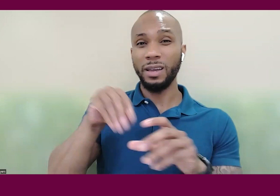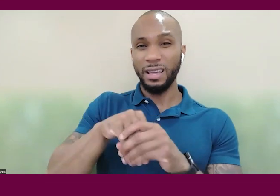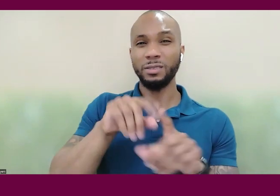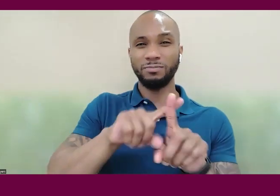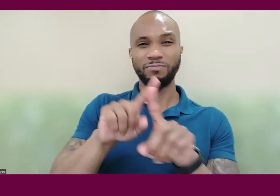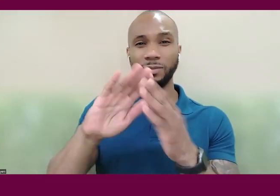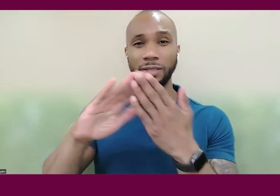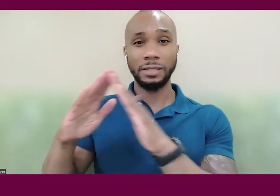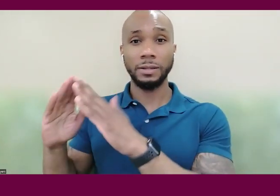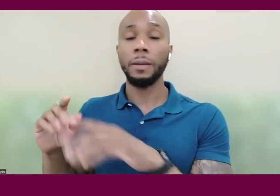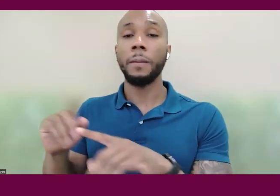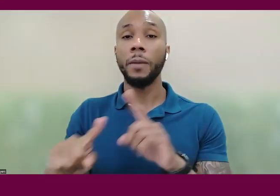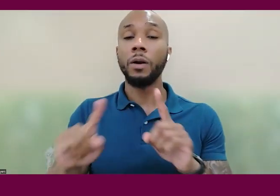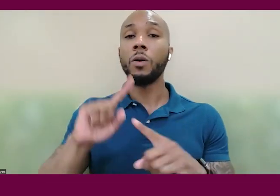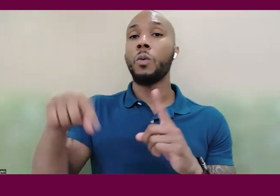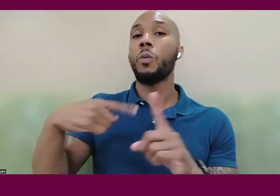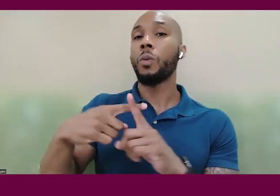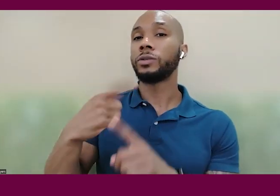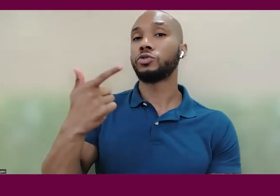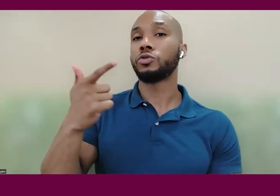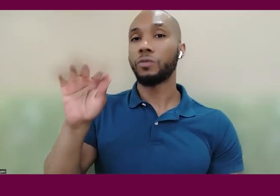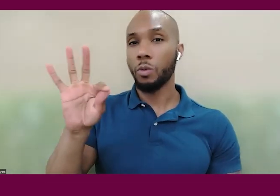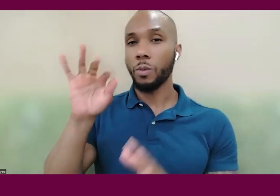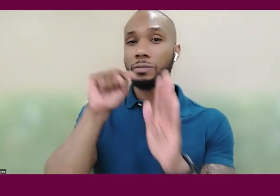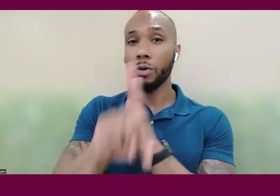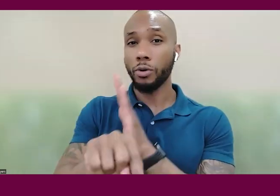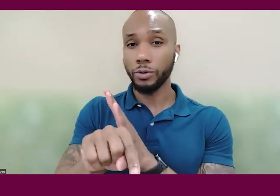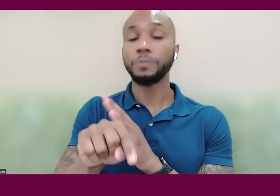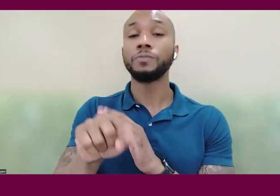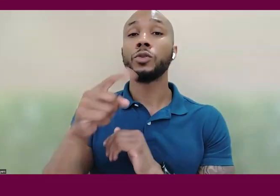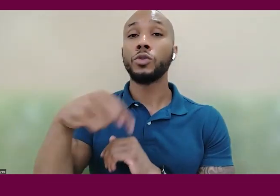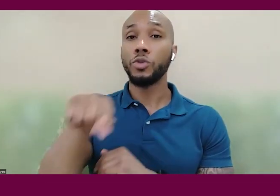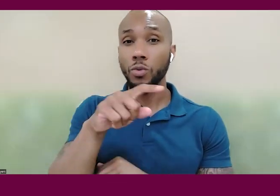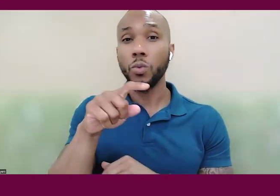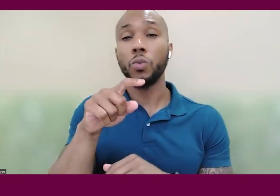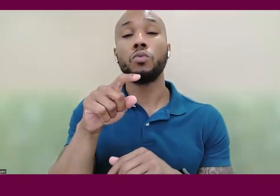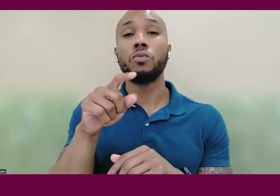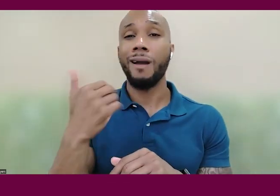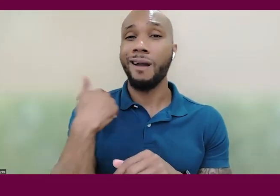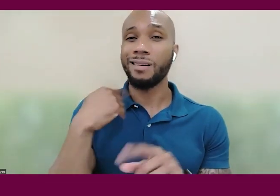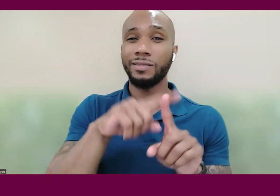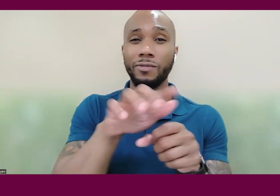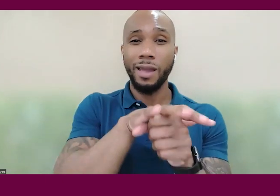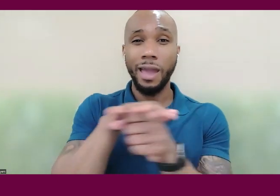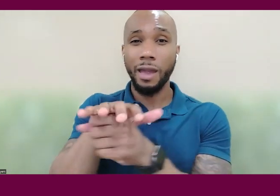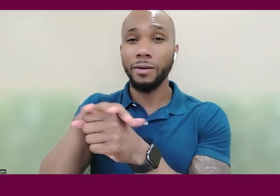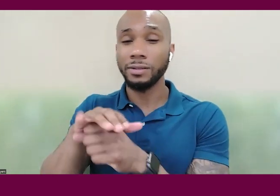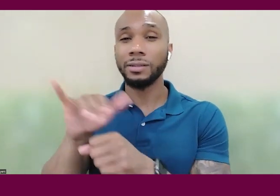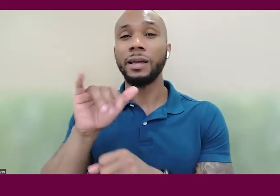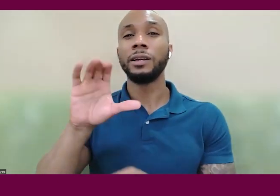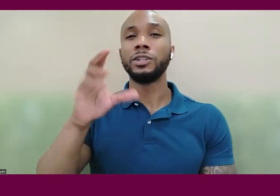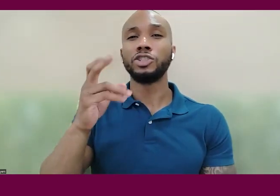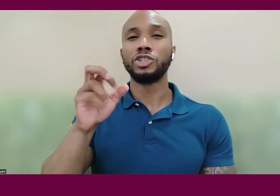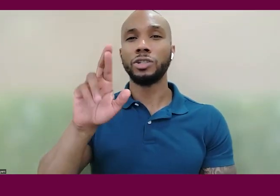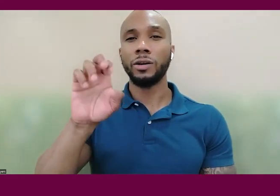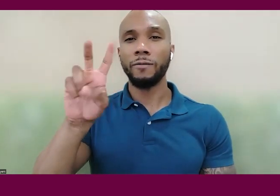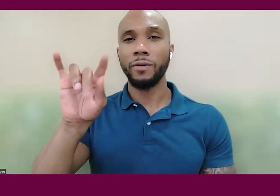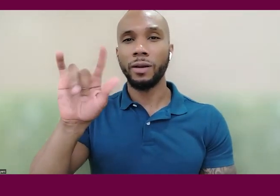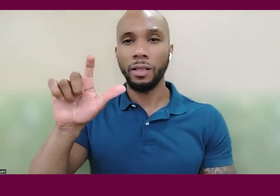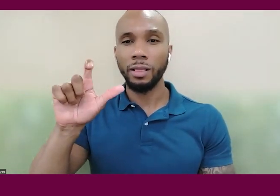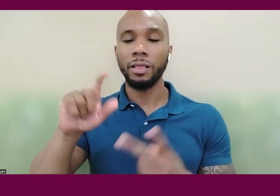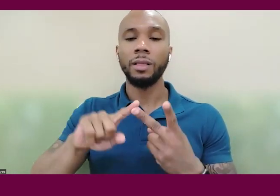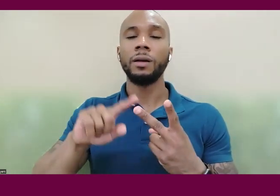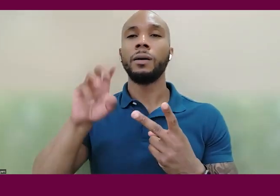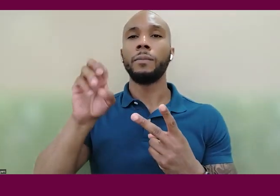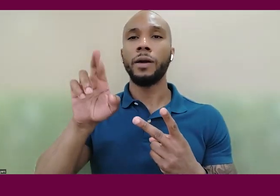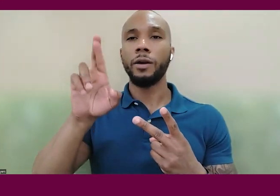But when George Floyd was murdered, you had areas like Schererville, Merrillville where